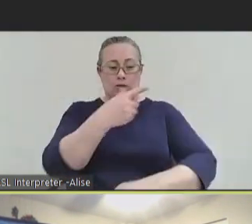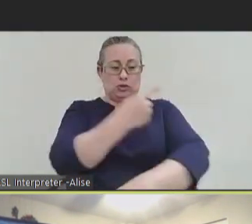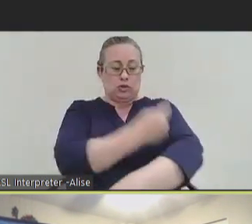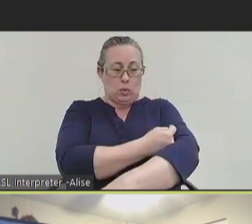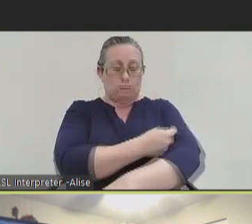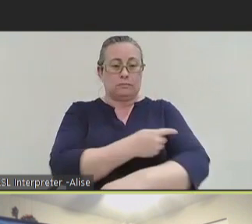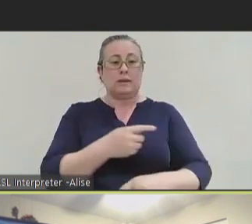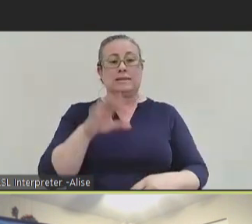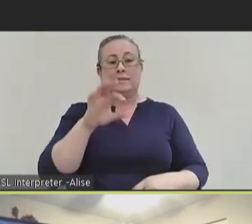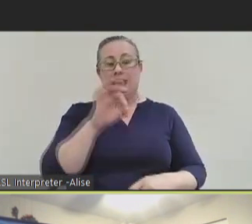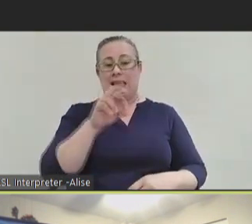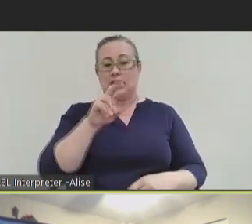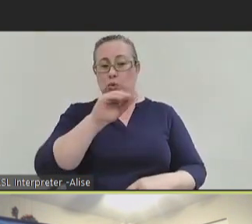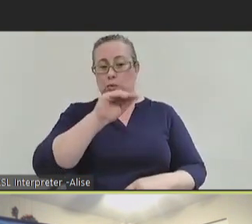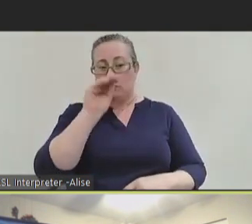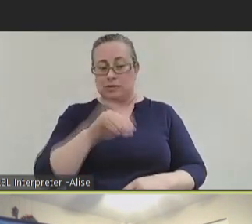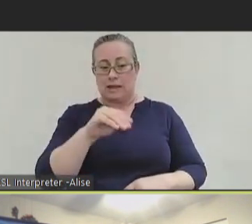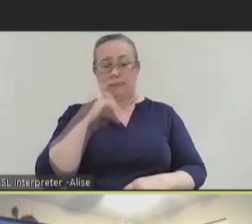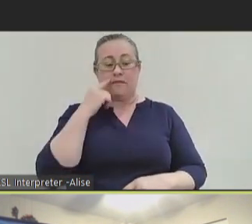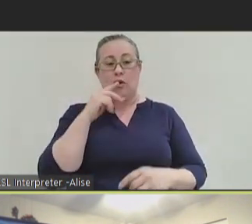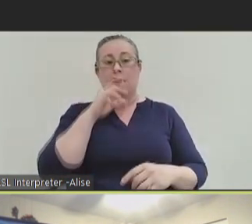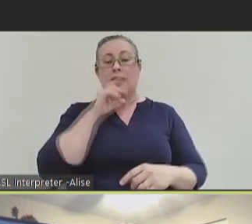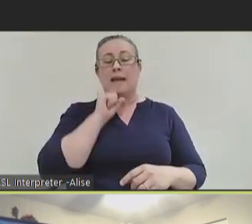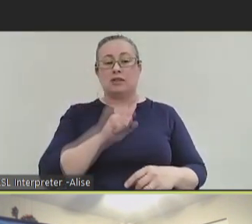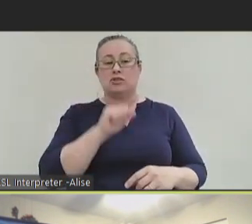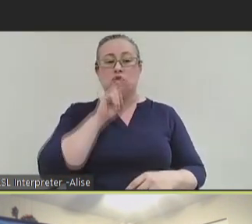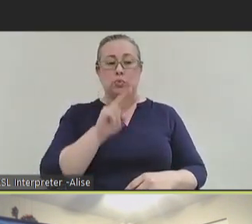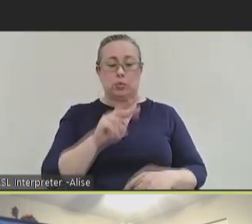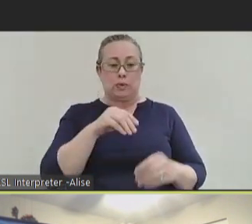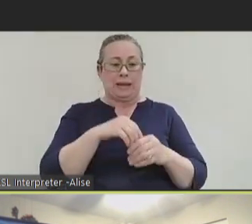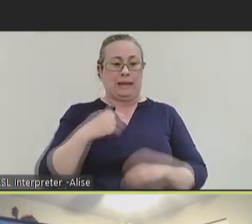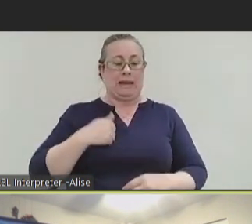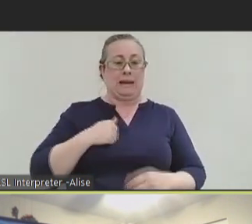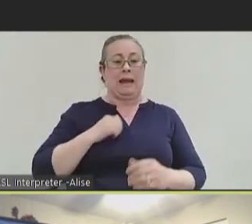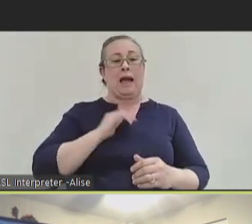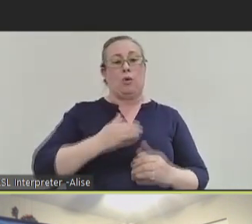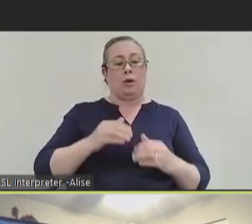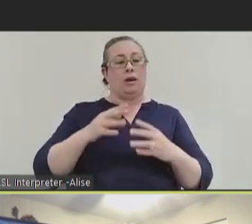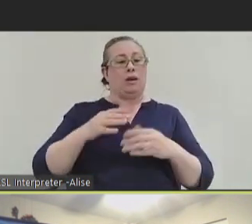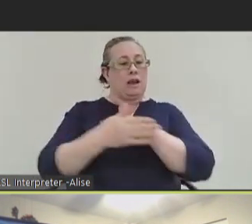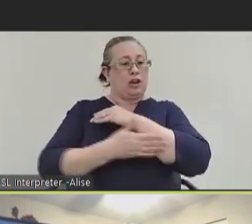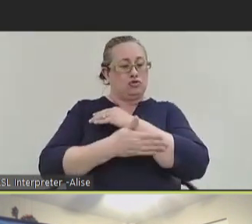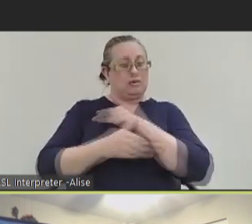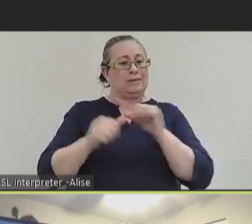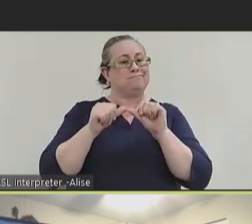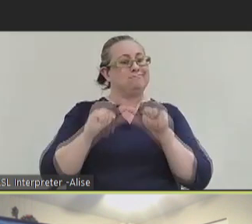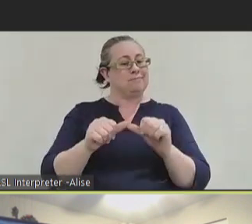is 92 percent for two-year-olds in Canada, Our country remains at risk of importation of cases,